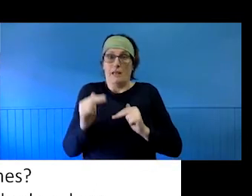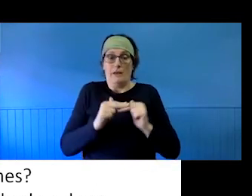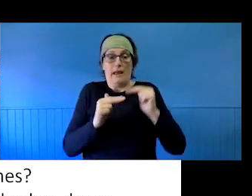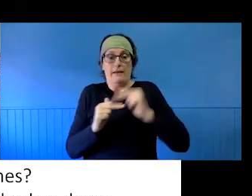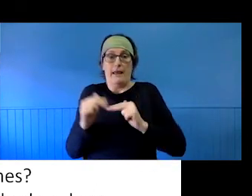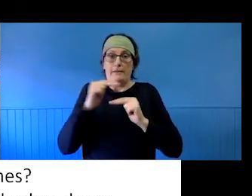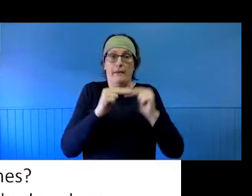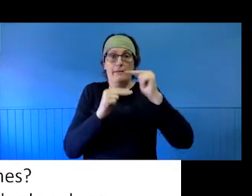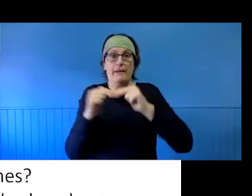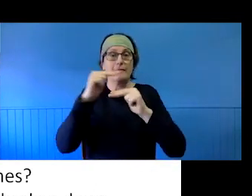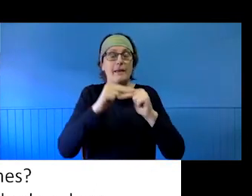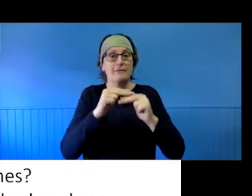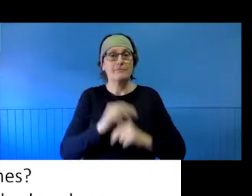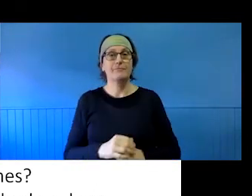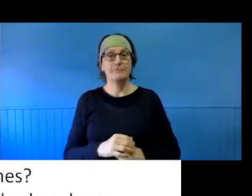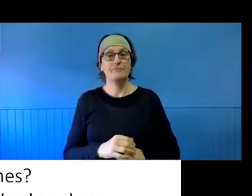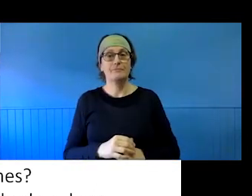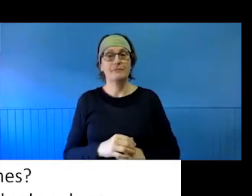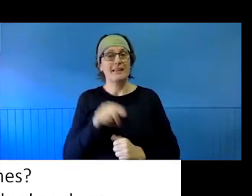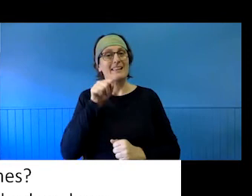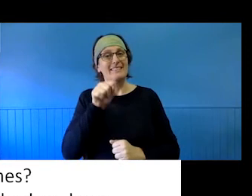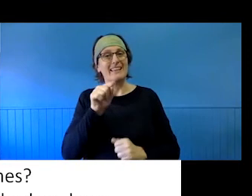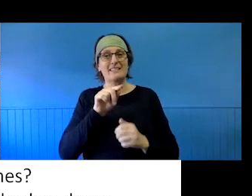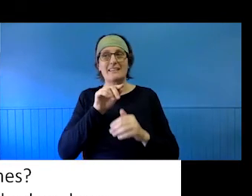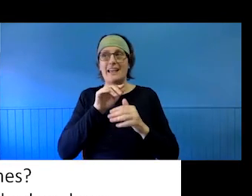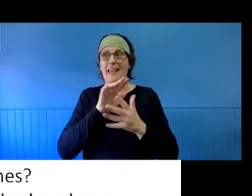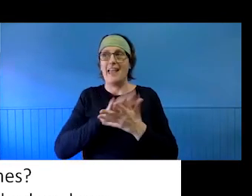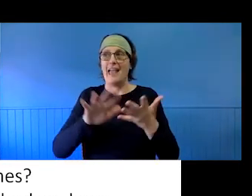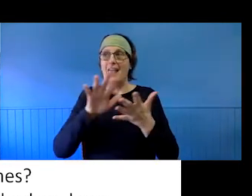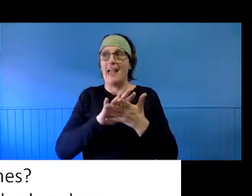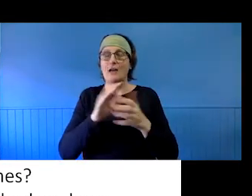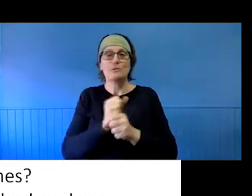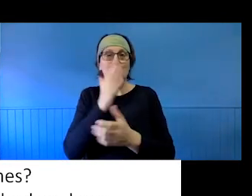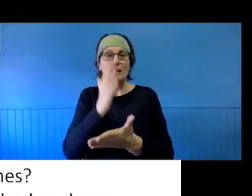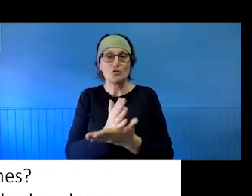intuitive design, but it's all about making sure that your content leads